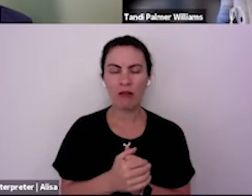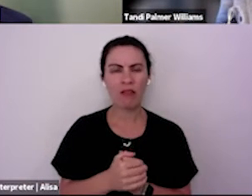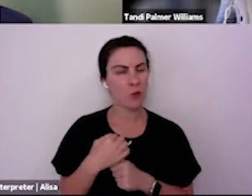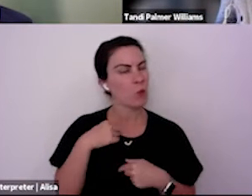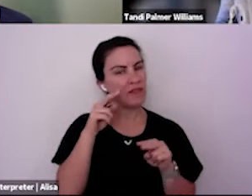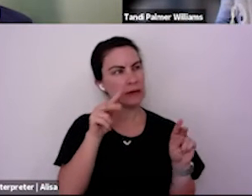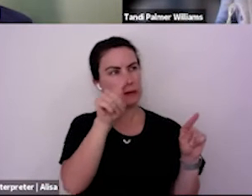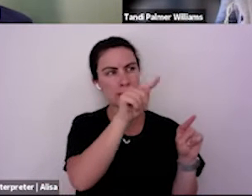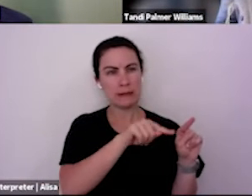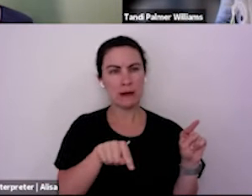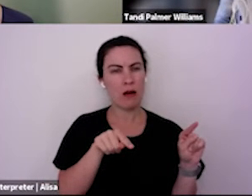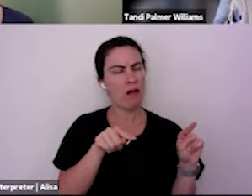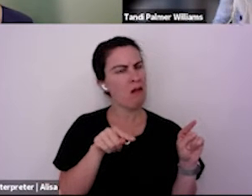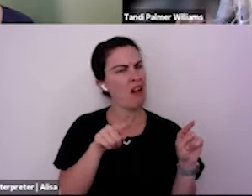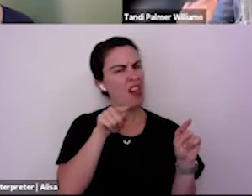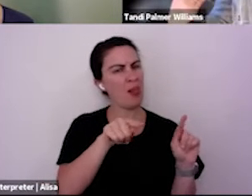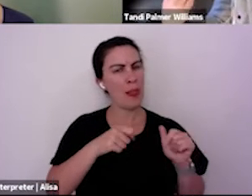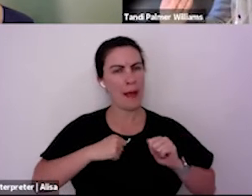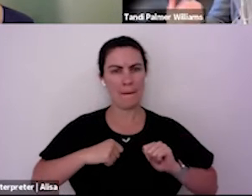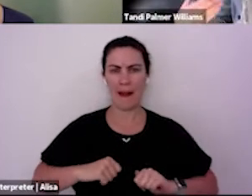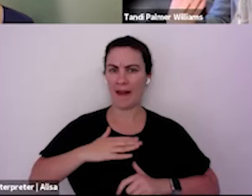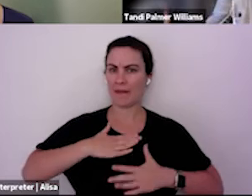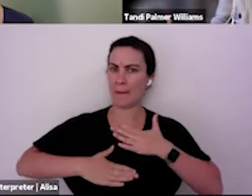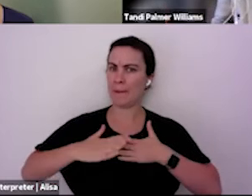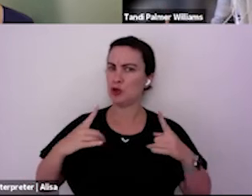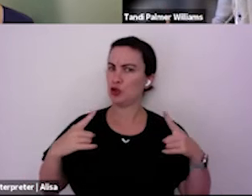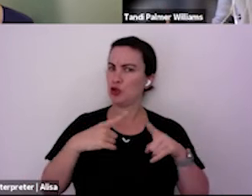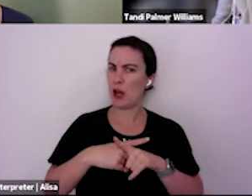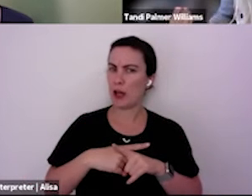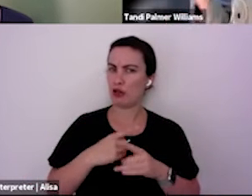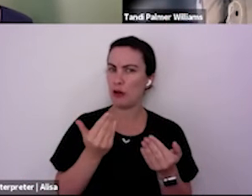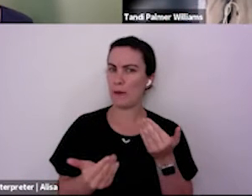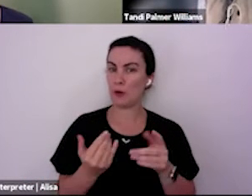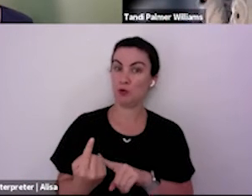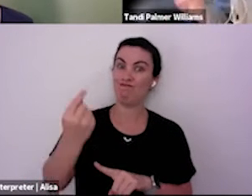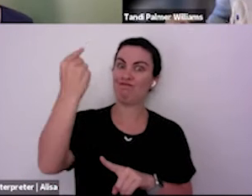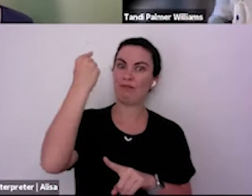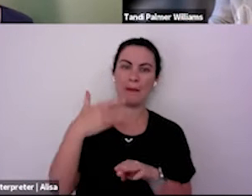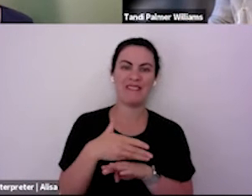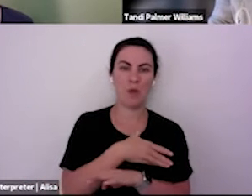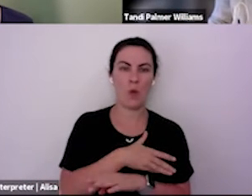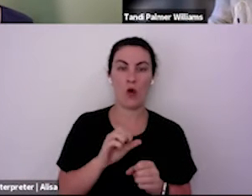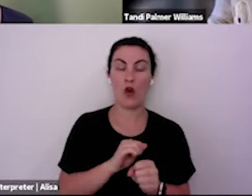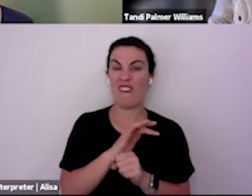different to what they normally would be doing. They are managing risk by doing things like opting for local events.